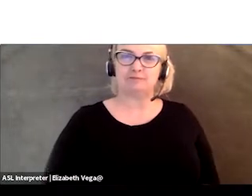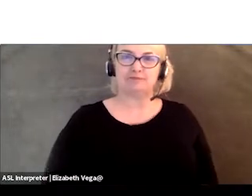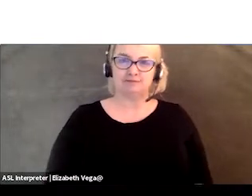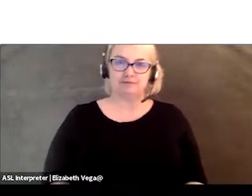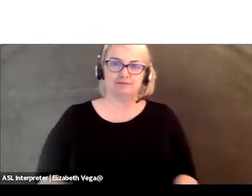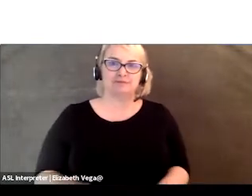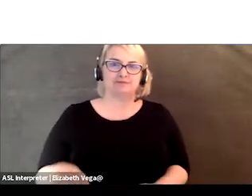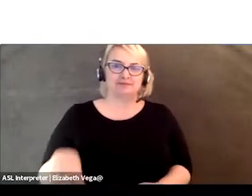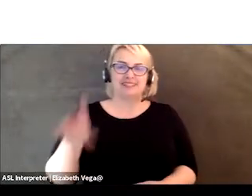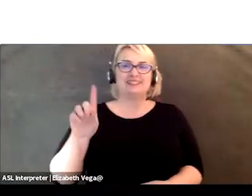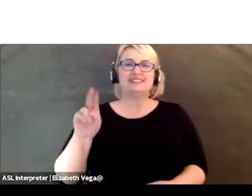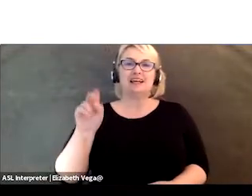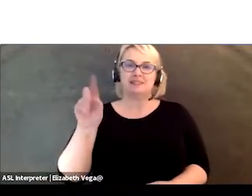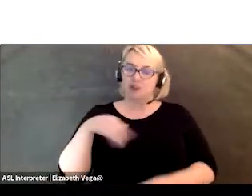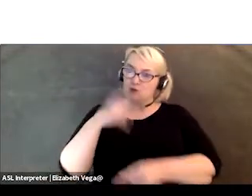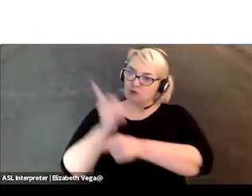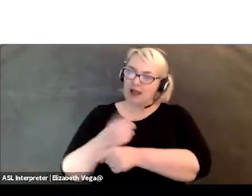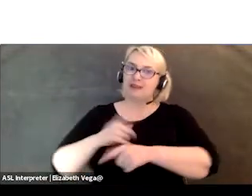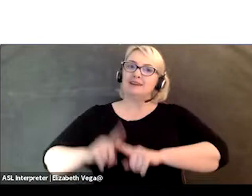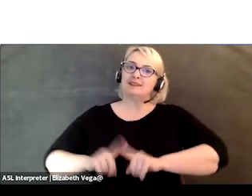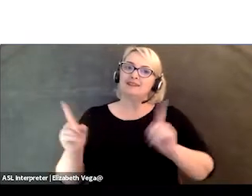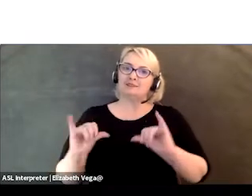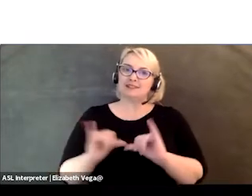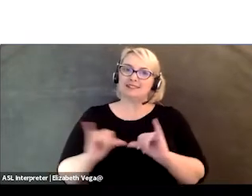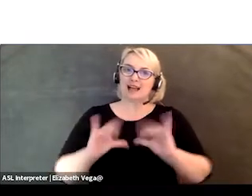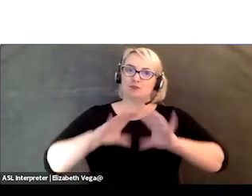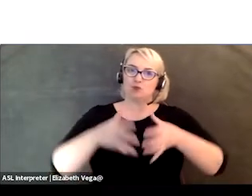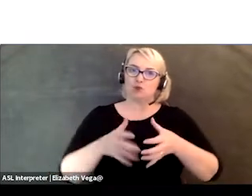The free apps will have a lot more users whereas the paid apps will often be the smaller user group.